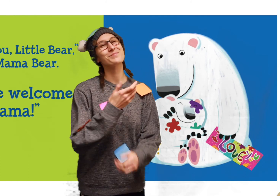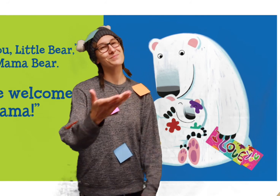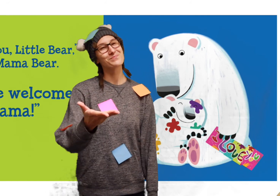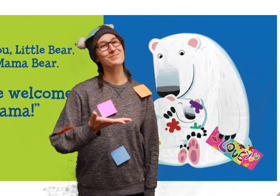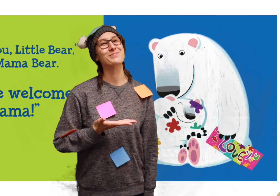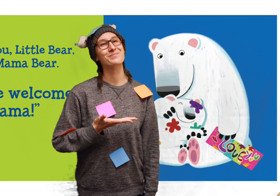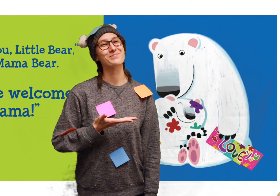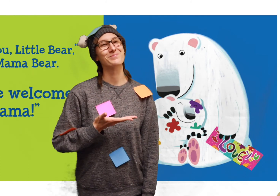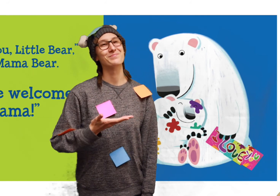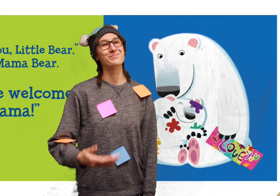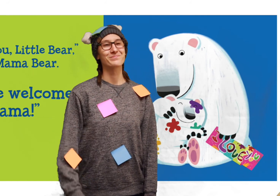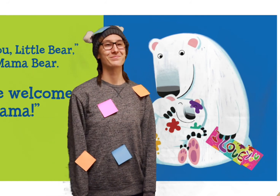You're welcome, Mama!